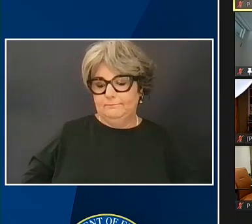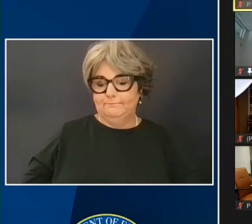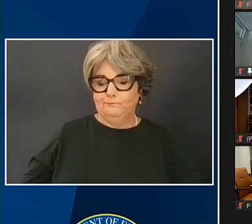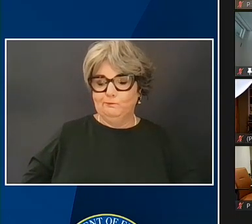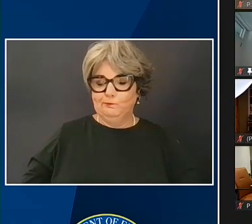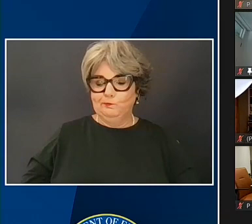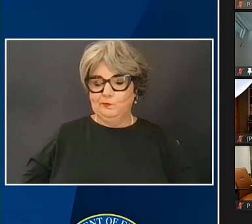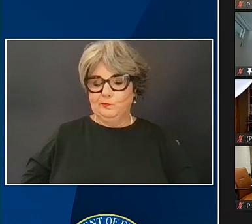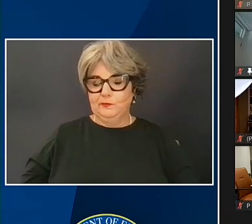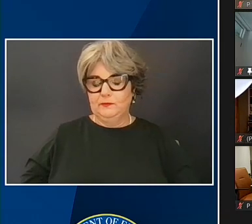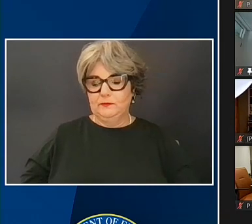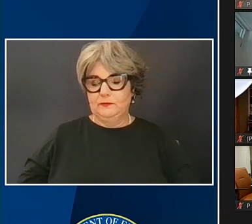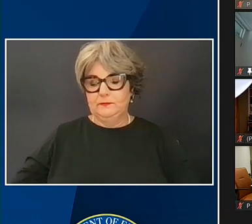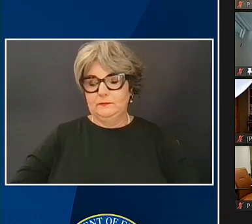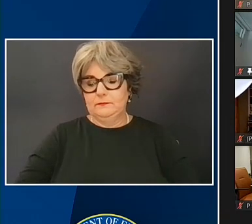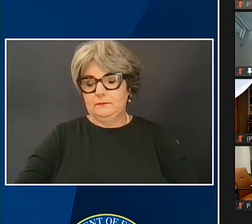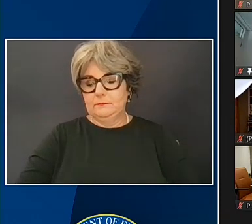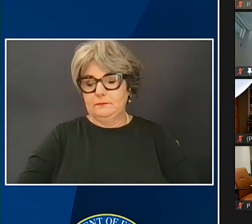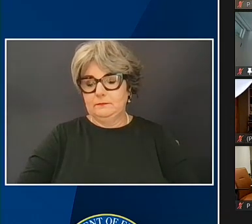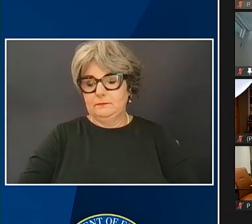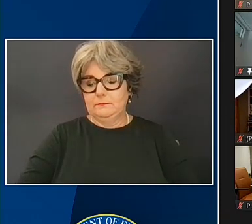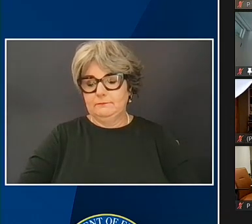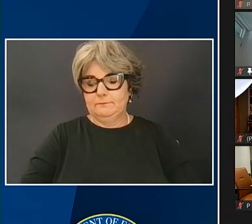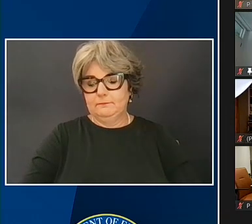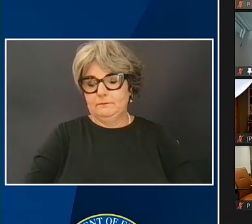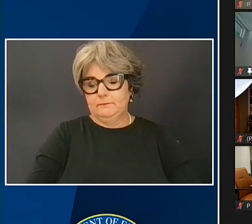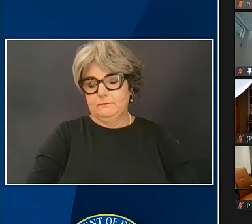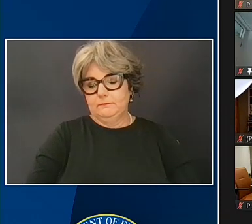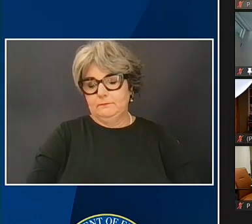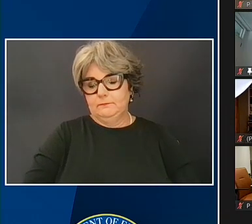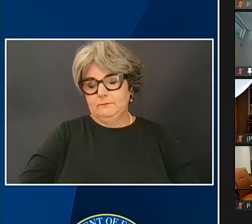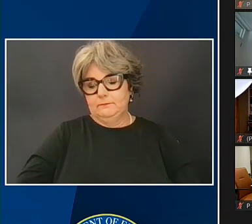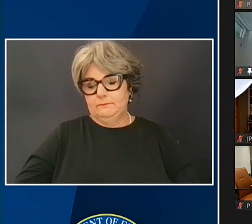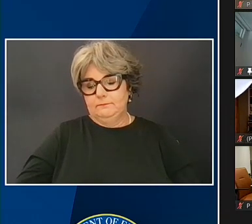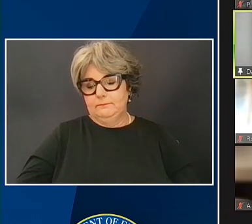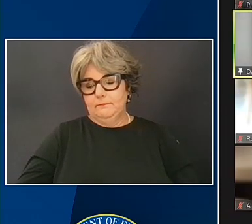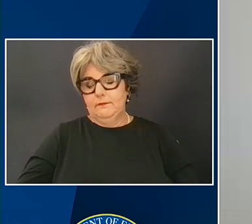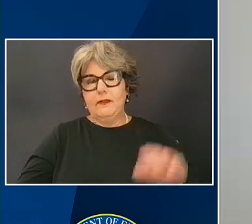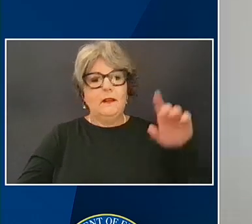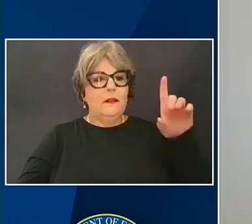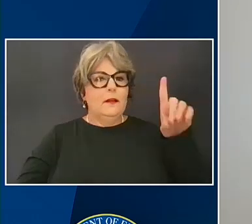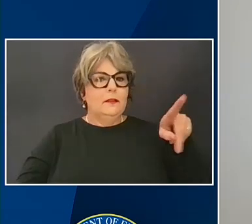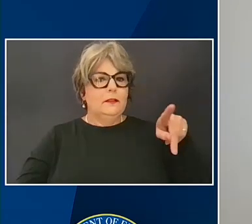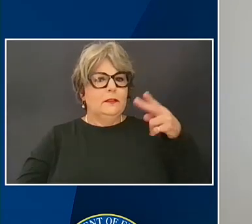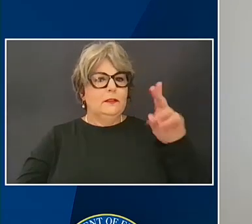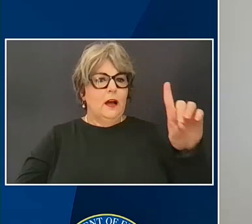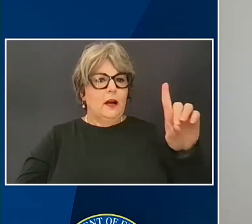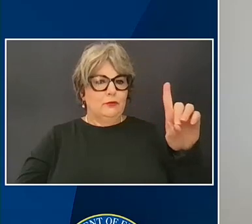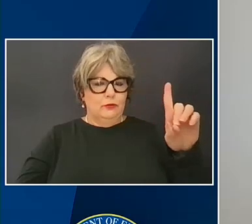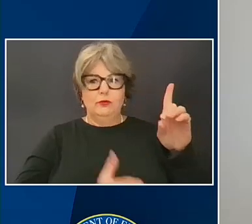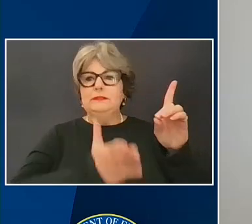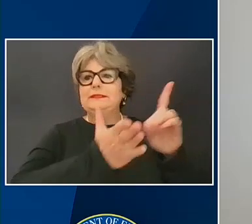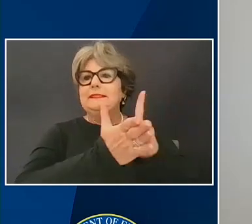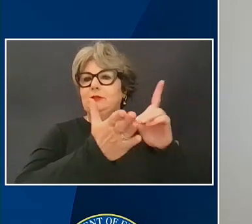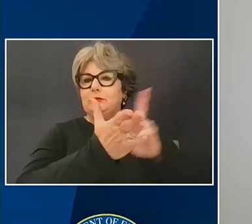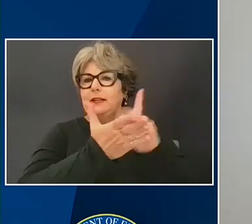This is a very good question. So doctoral dissertations are an area that